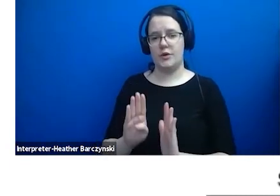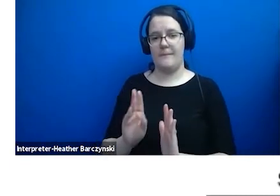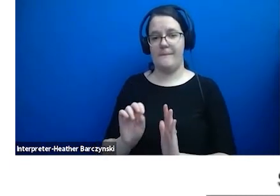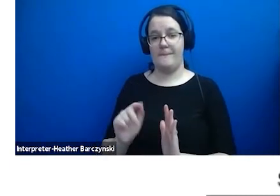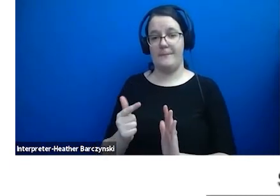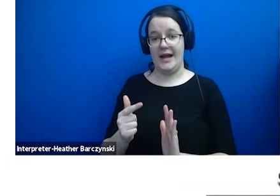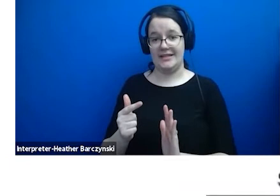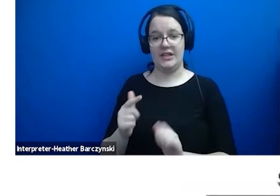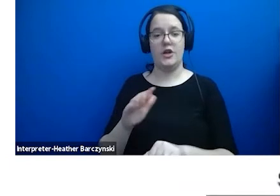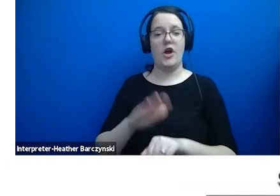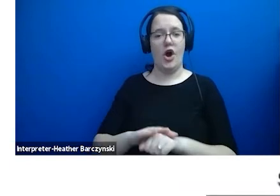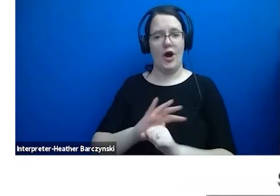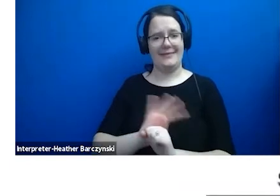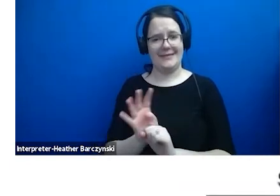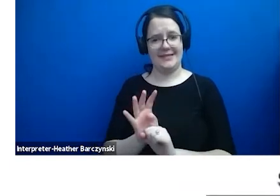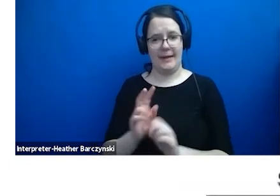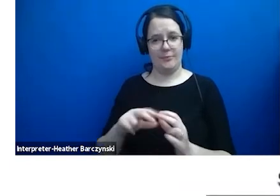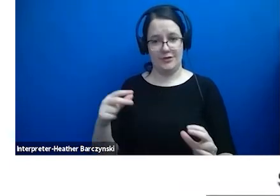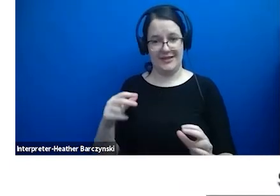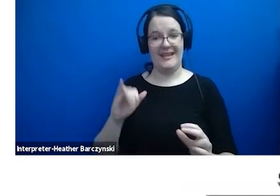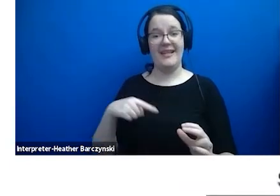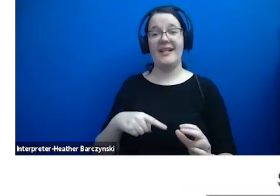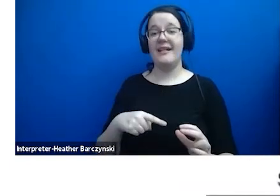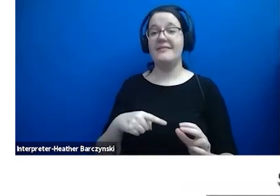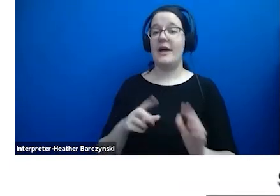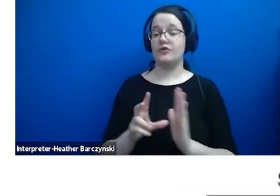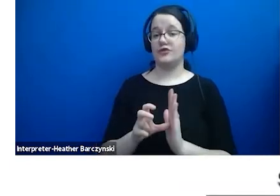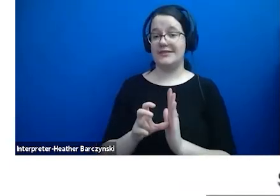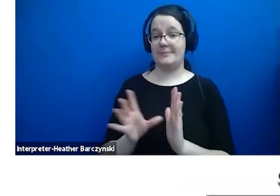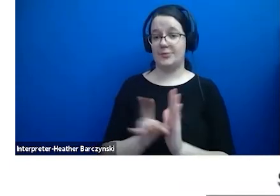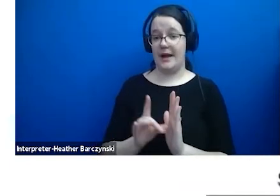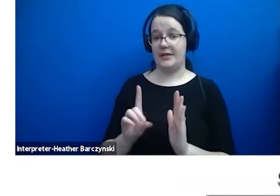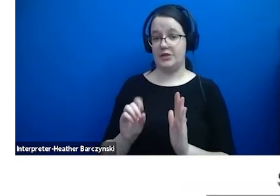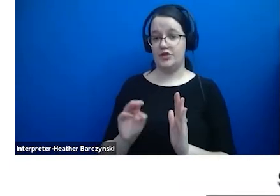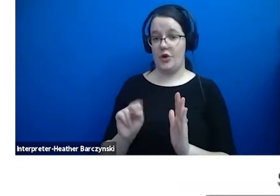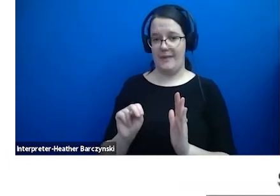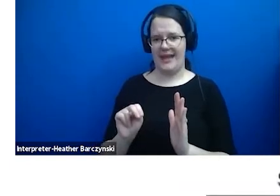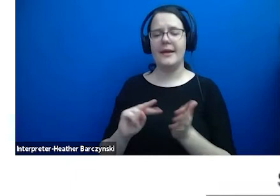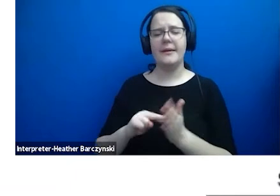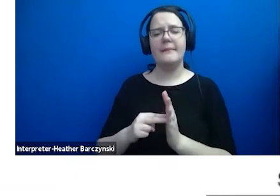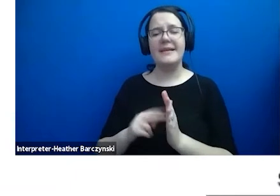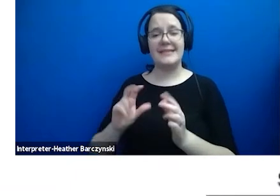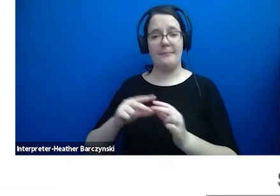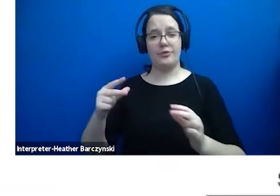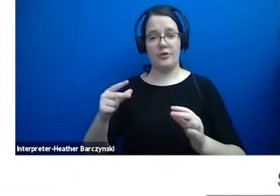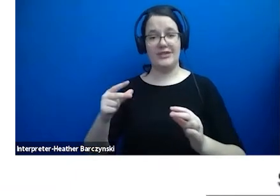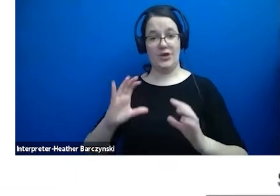the receptor binding domain is where that protein actually attaches to your cellular receptor